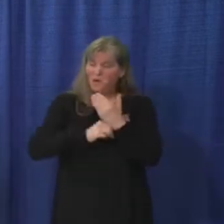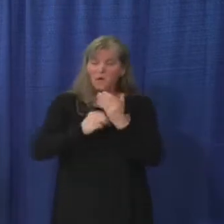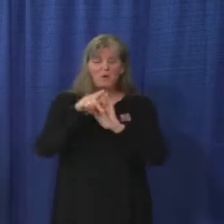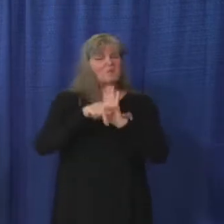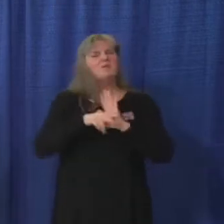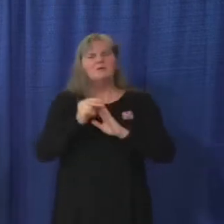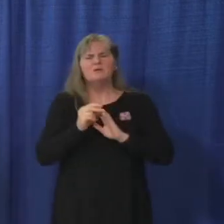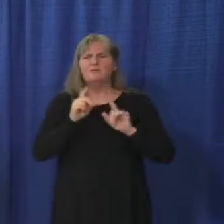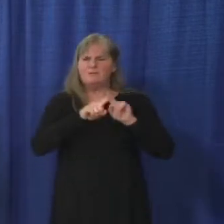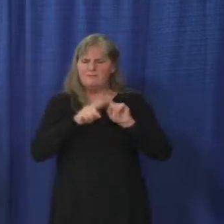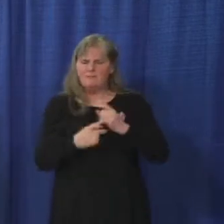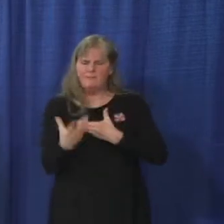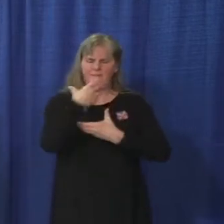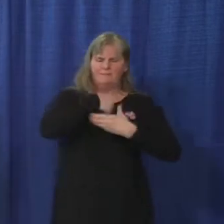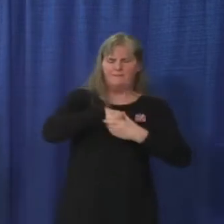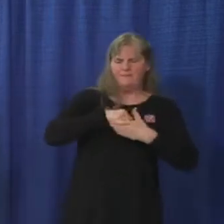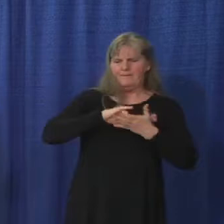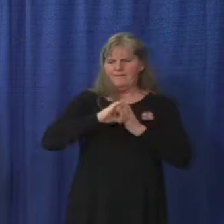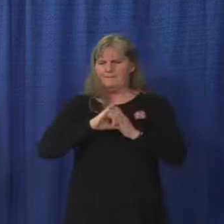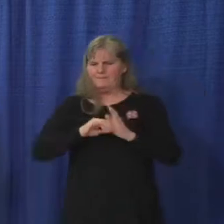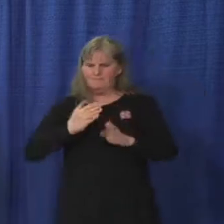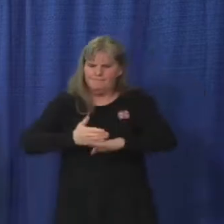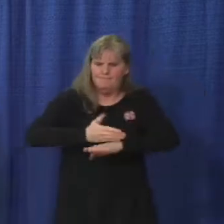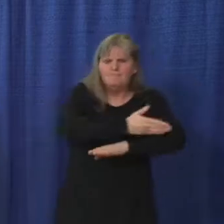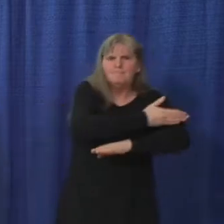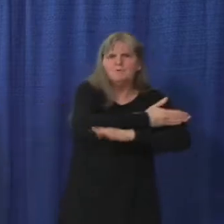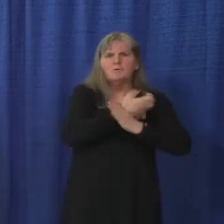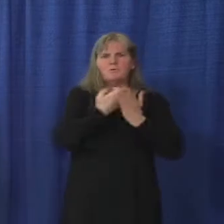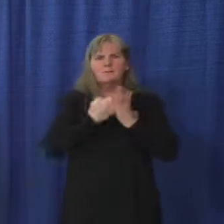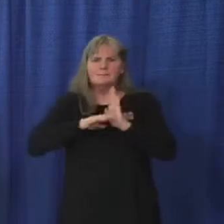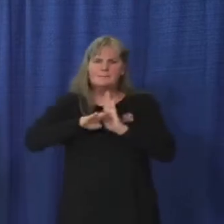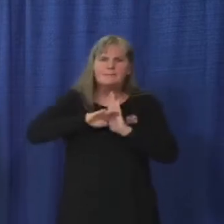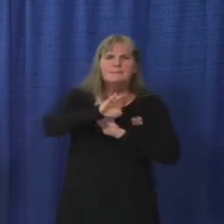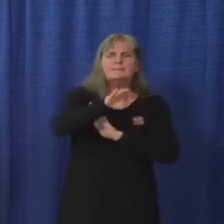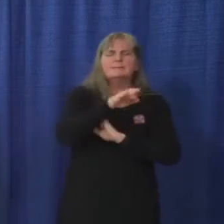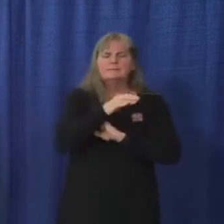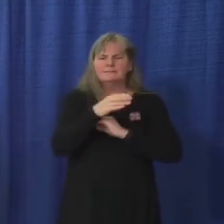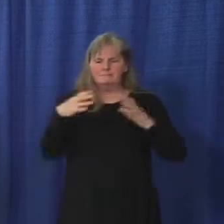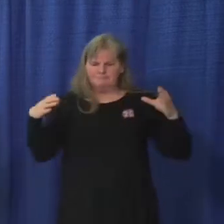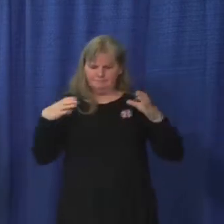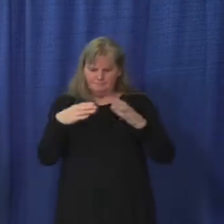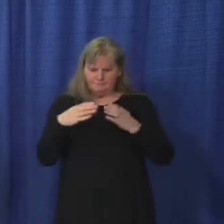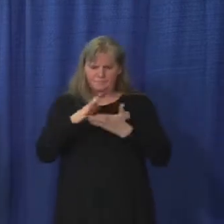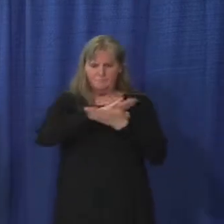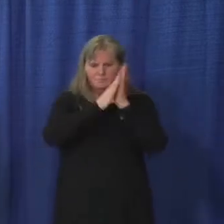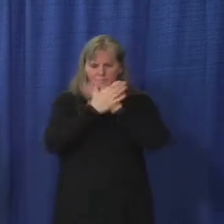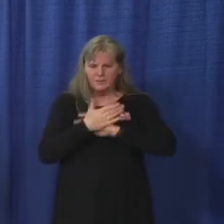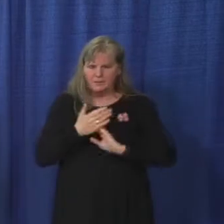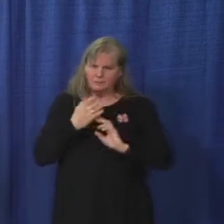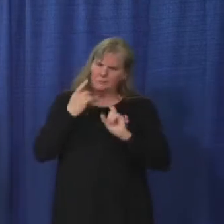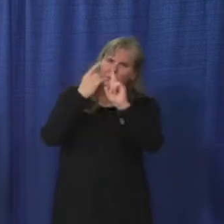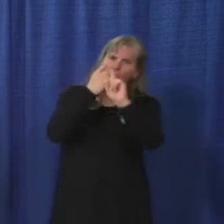varying impacts that converges to achieve this goal. Where gaps are identified we